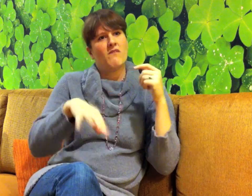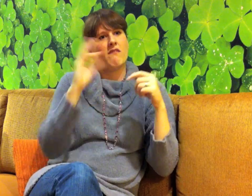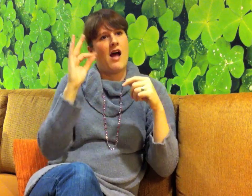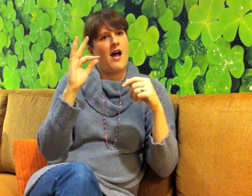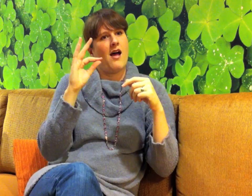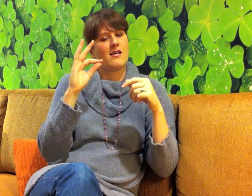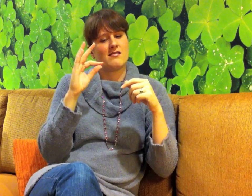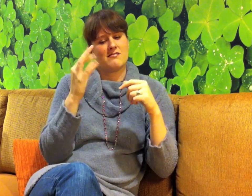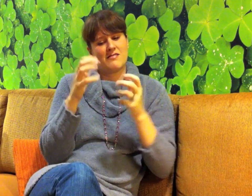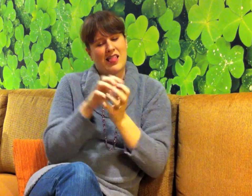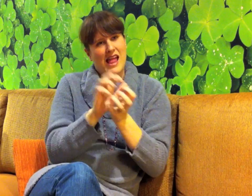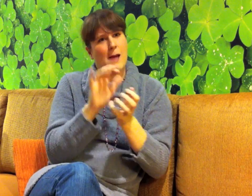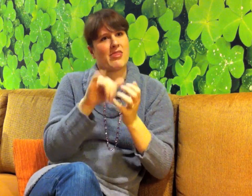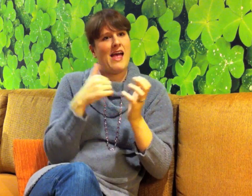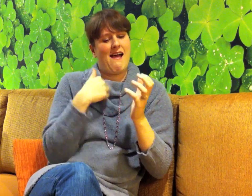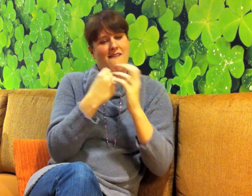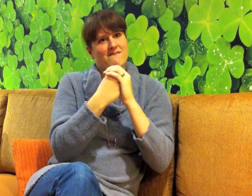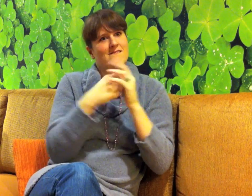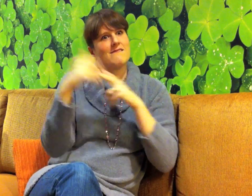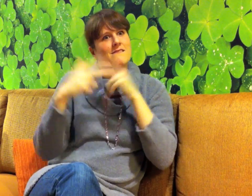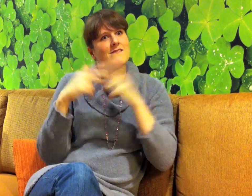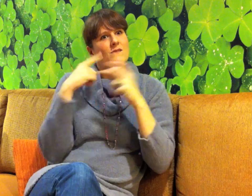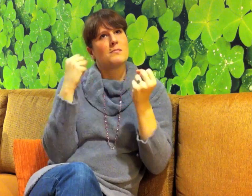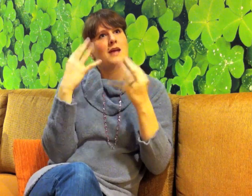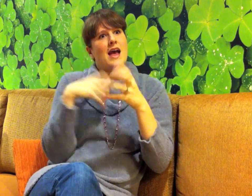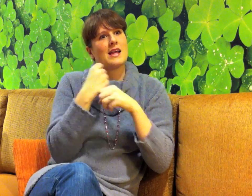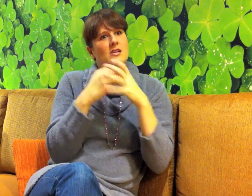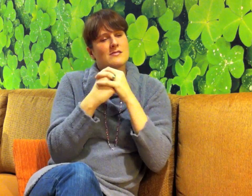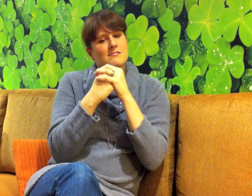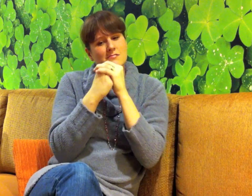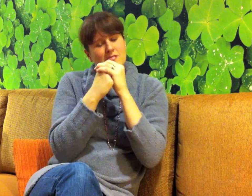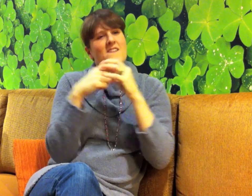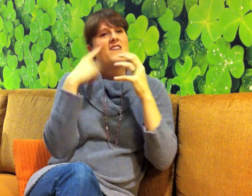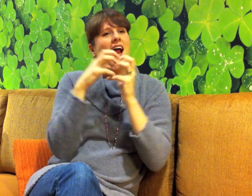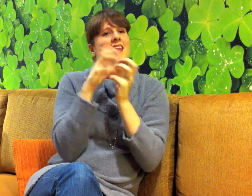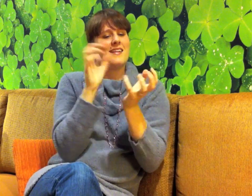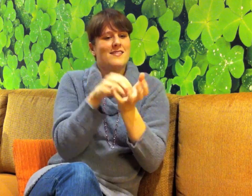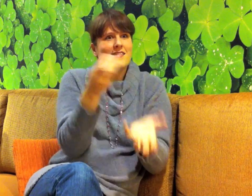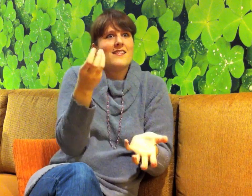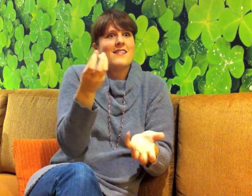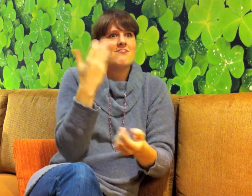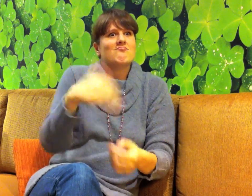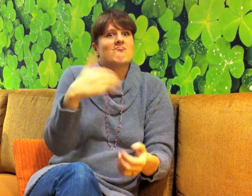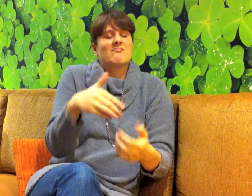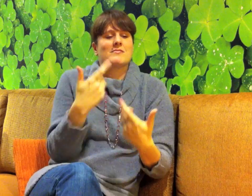find a calm that has a pearl being built for many years. Finally, to find that is so so rare.